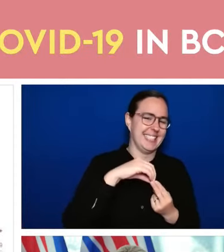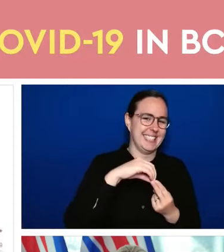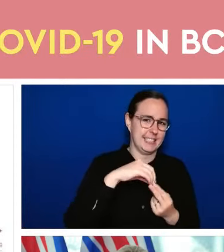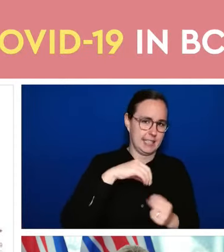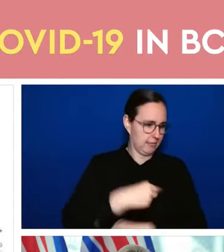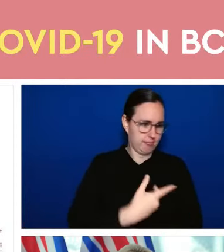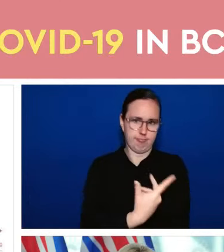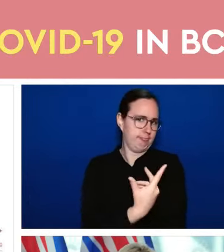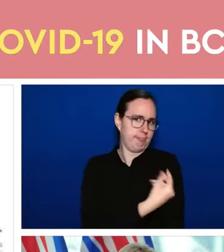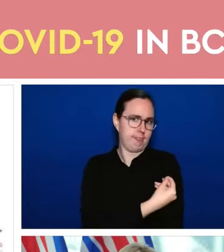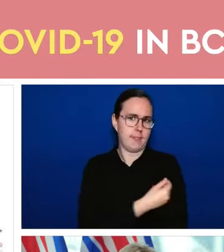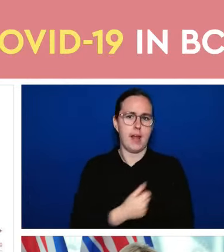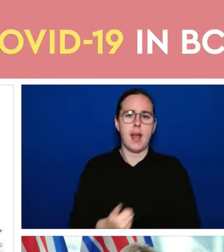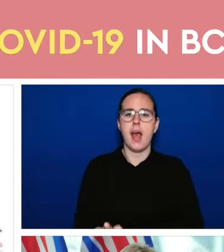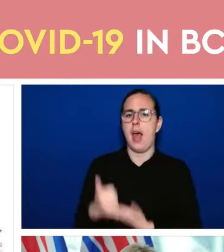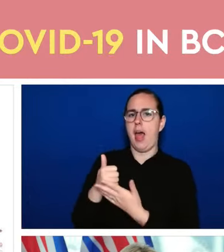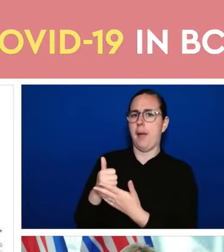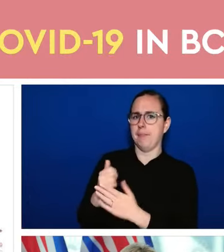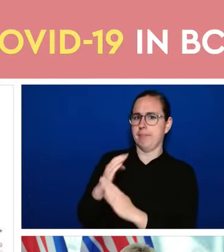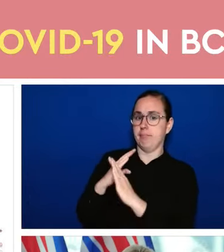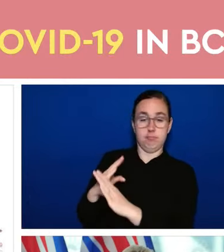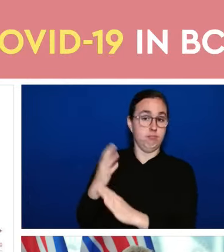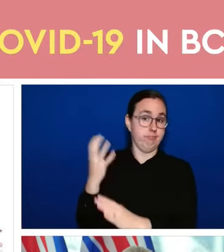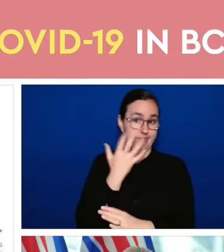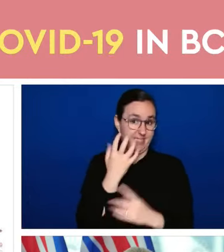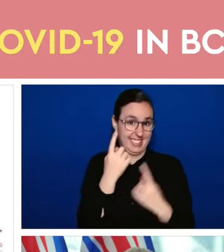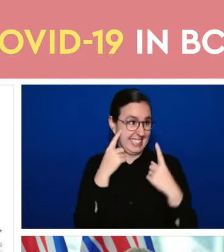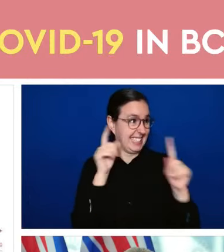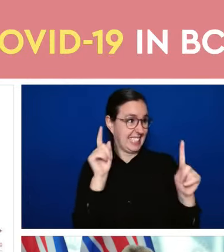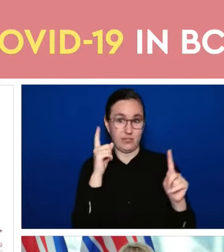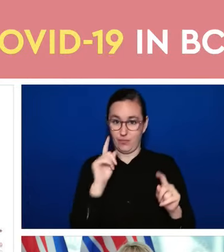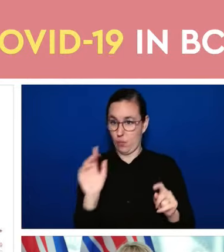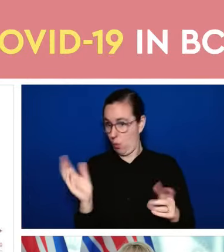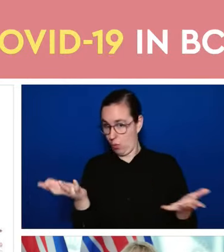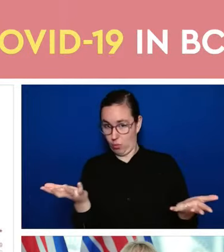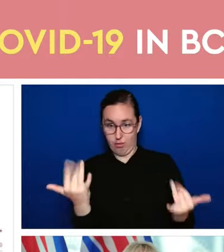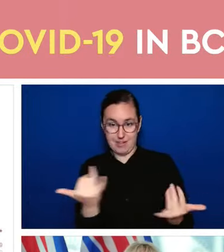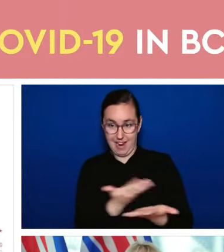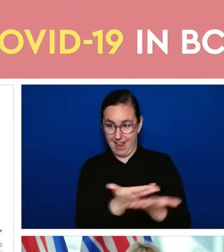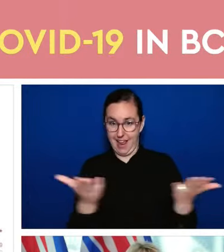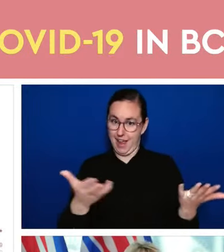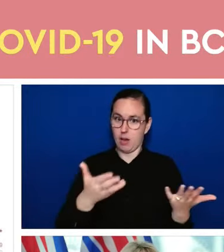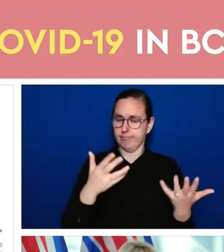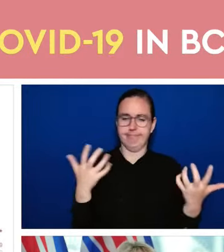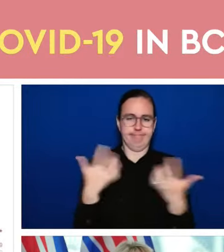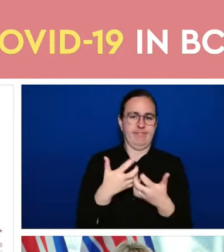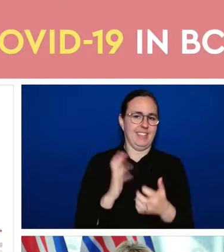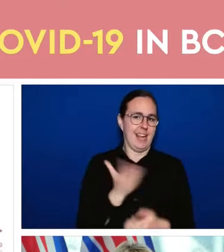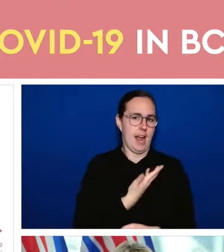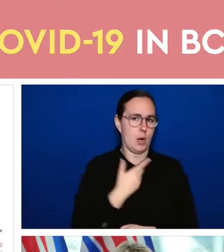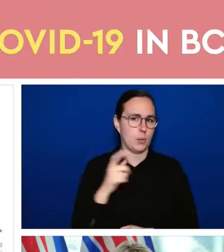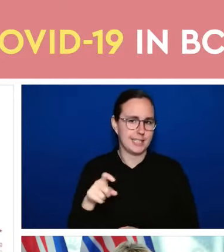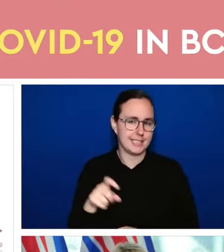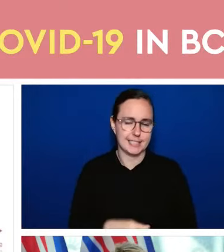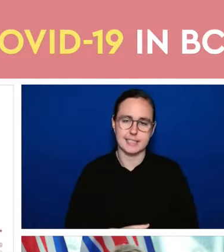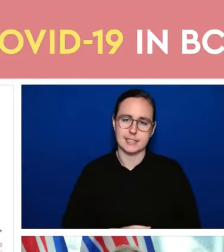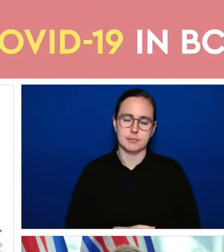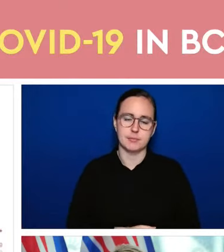that's important for us to look at. The other important thing to look at it who is still at risk